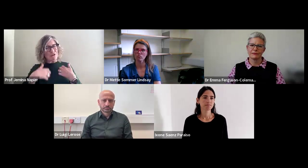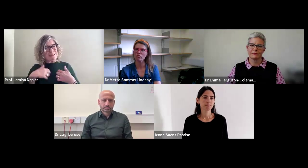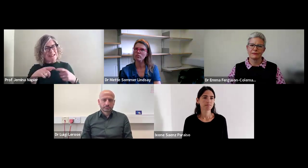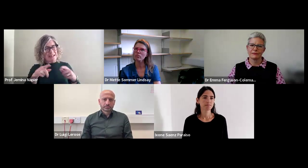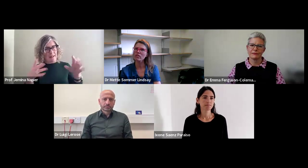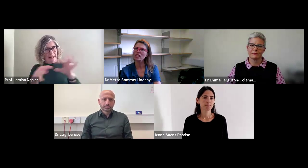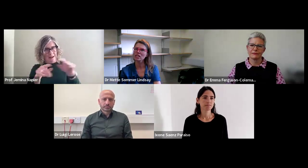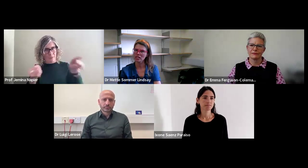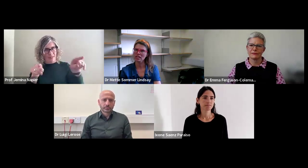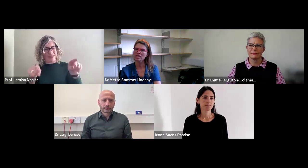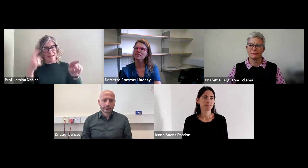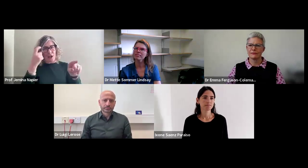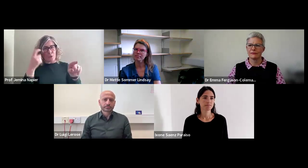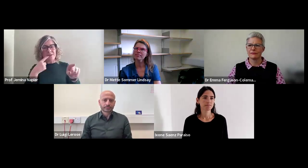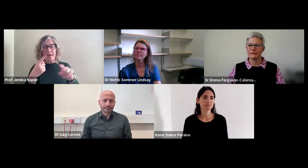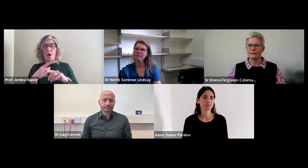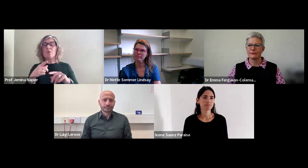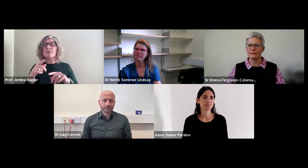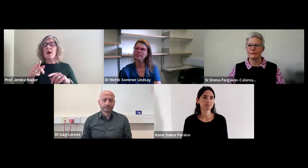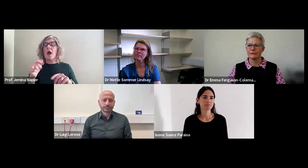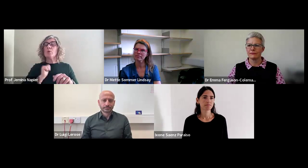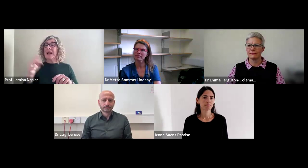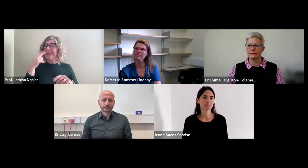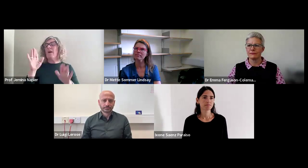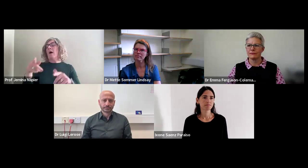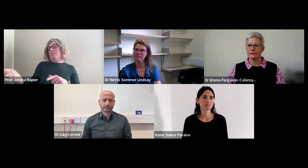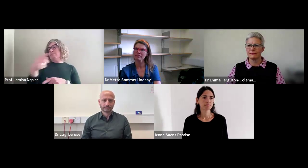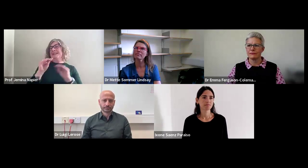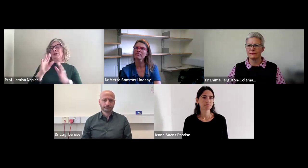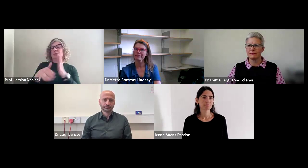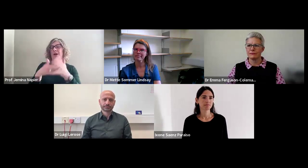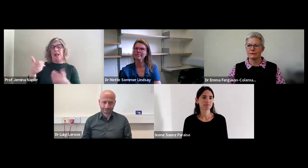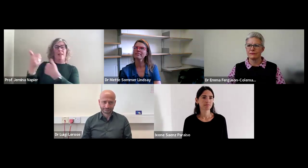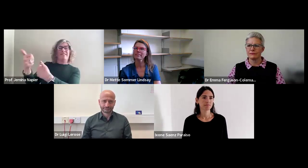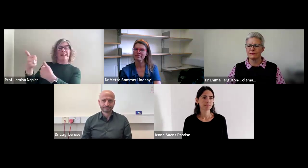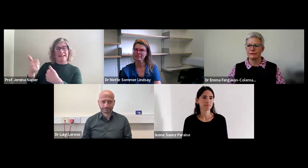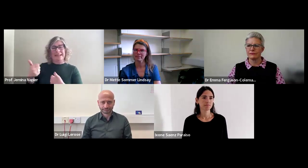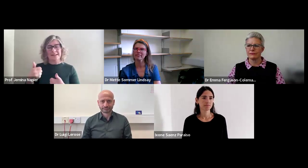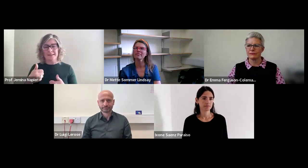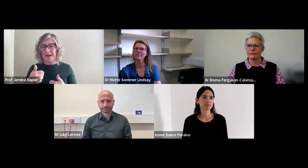Jemina: that's a very interesting point going back to what you and just have said this expectation